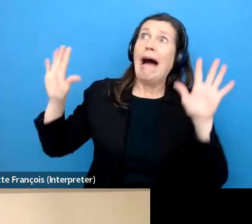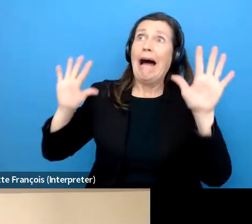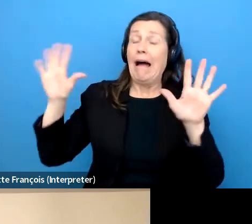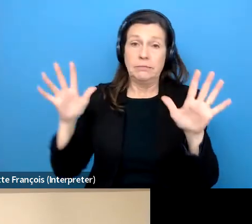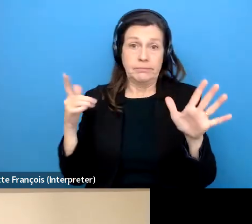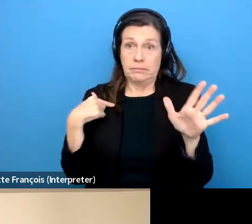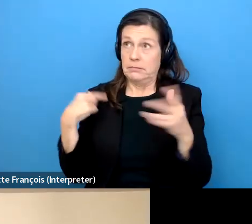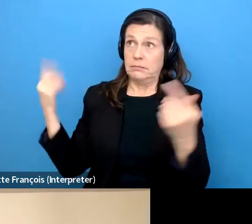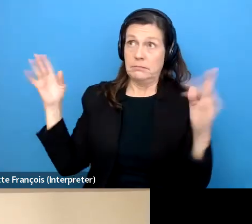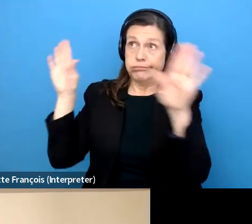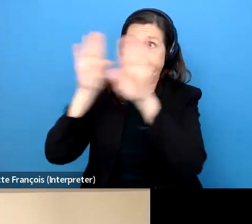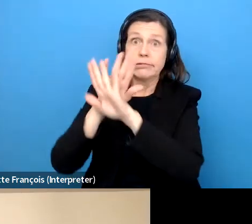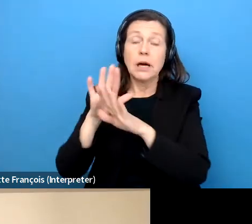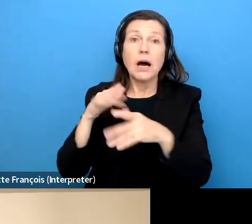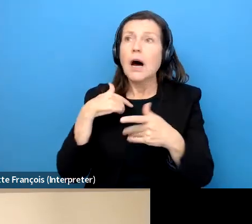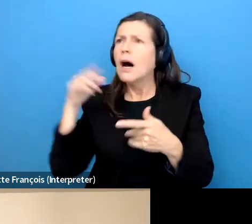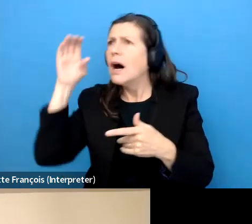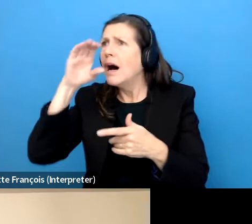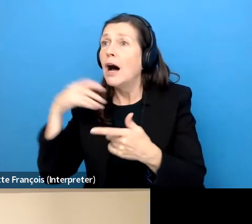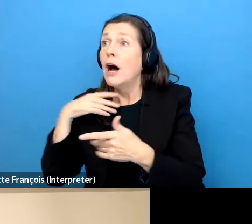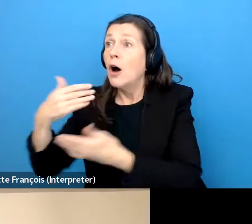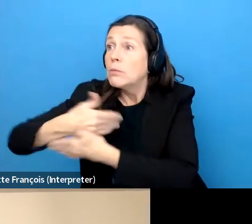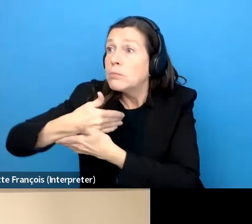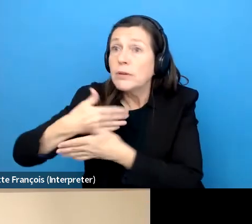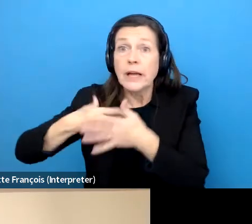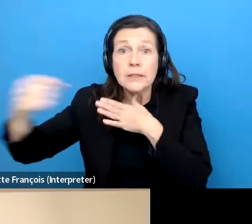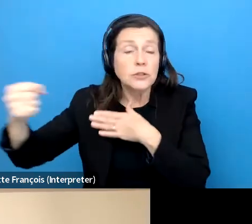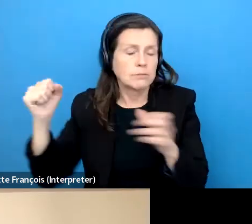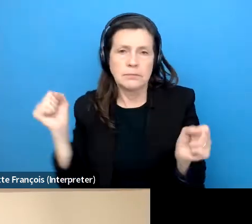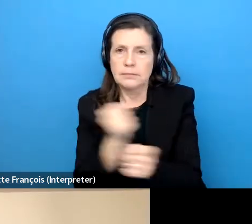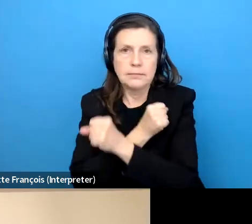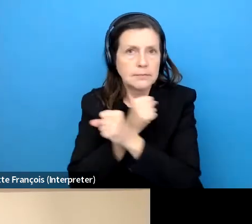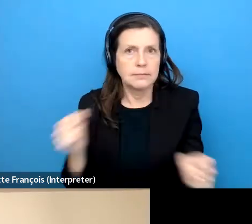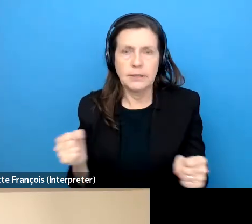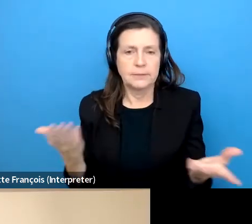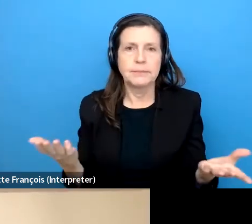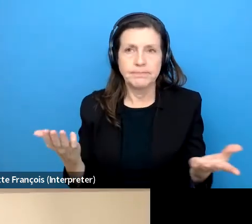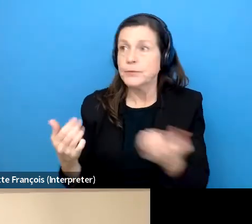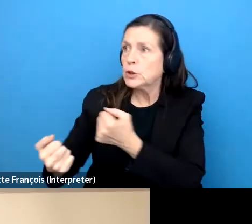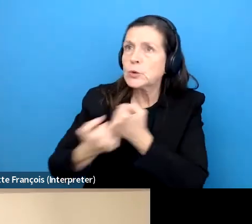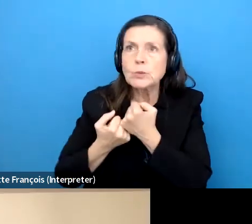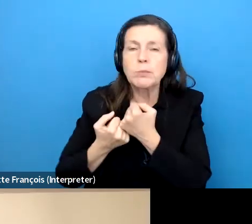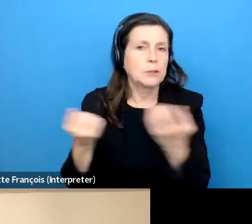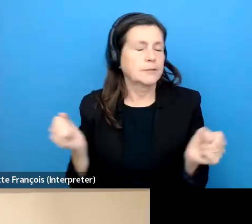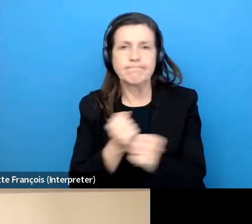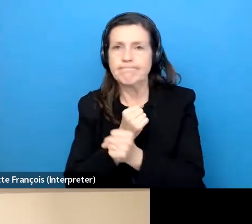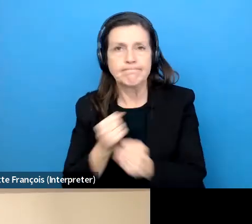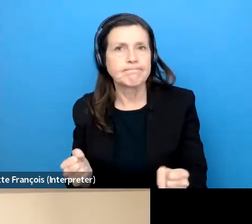to seek protection, services, assistance and support. The third root cause.